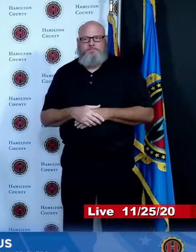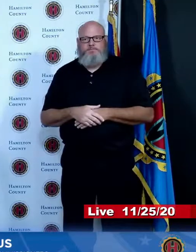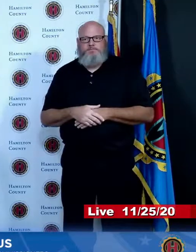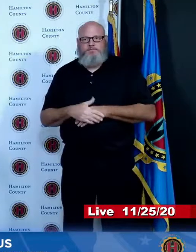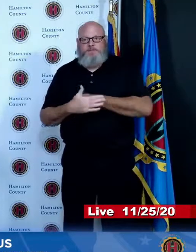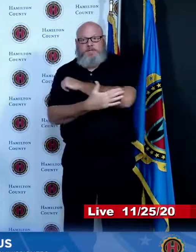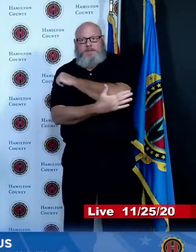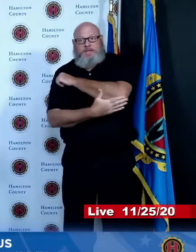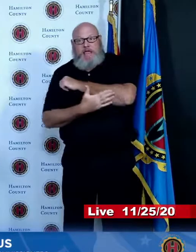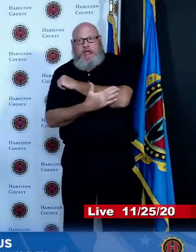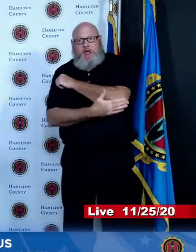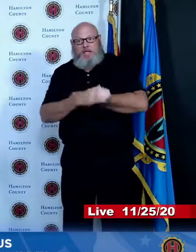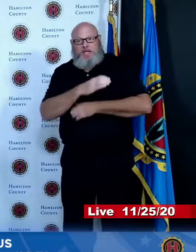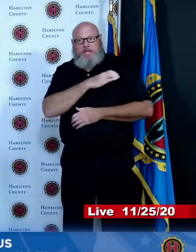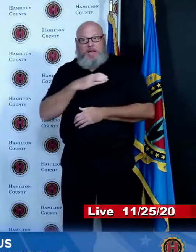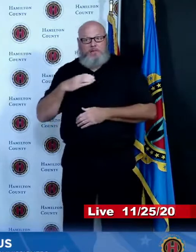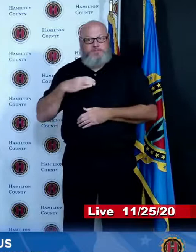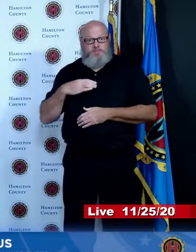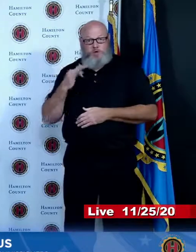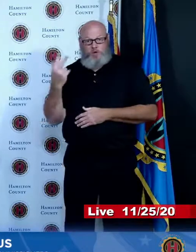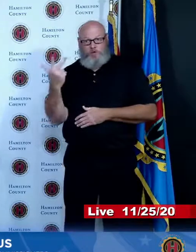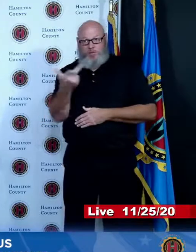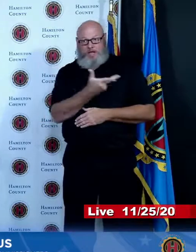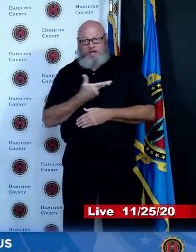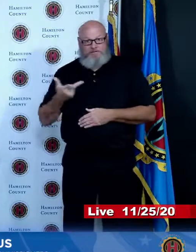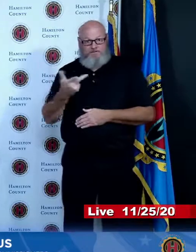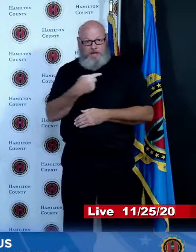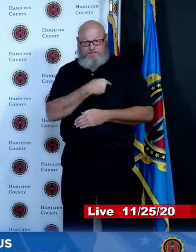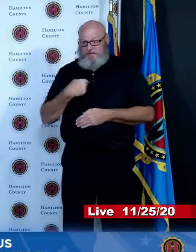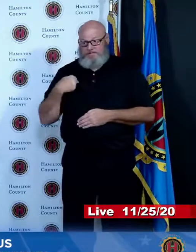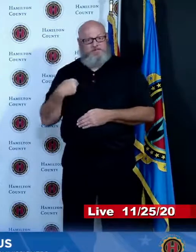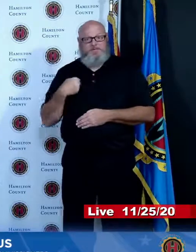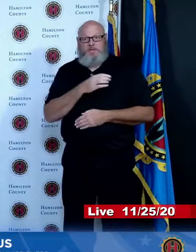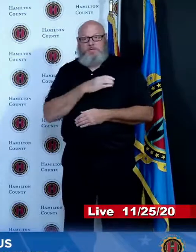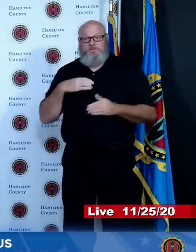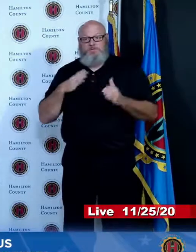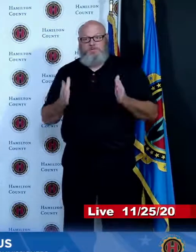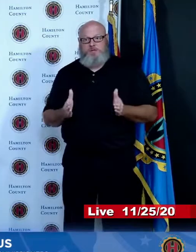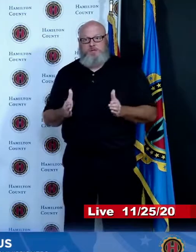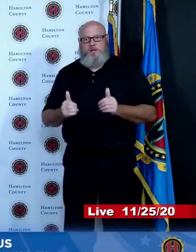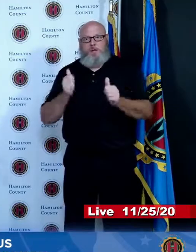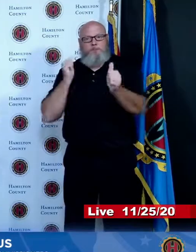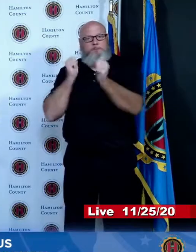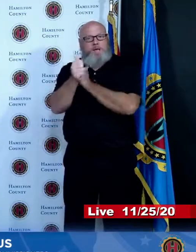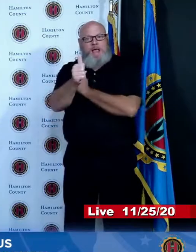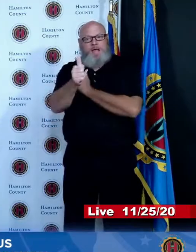resolution in support of that health advisory and you know from my perspective the idea is to